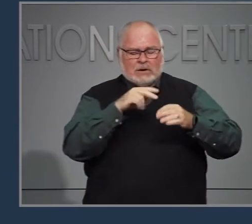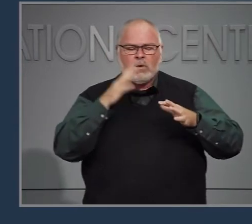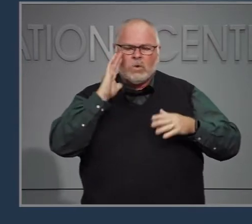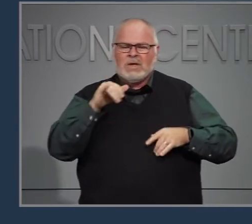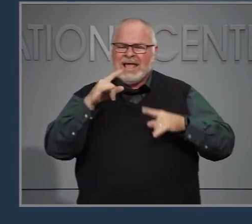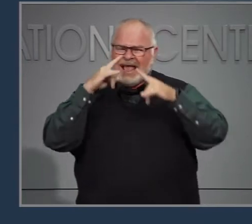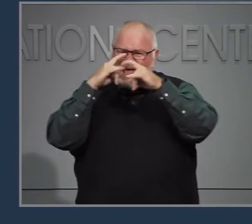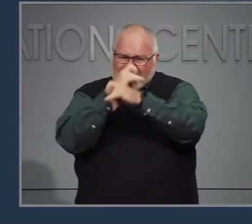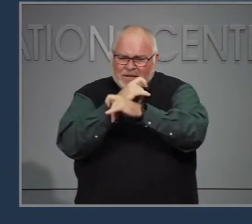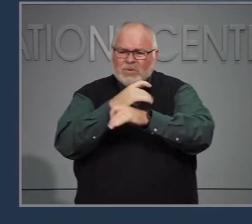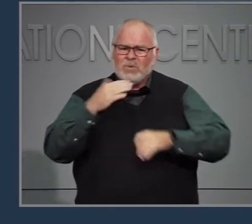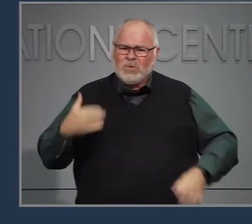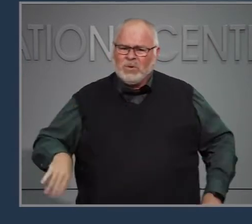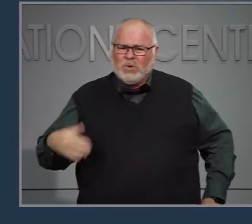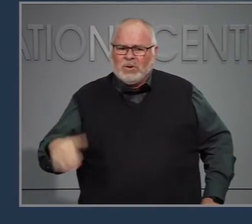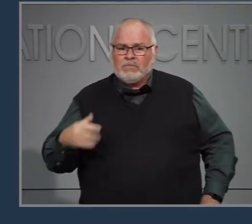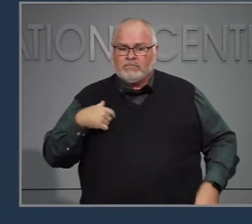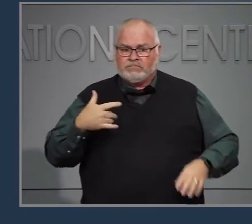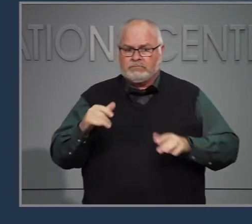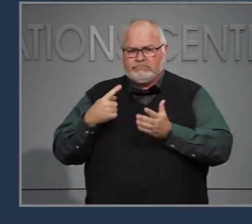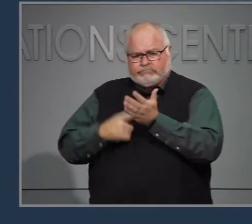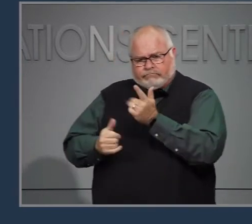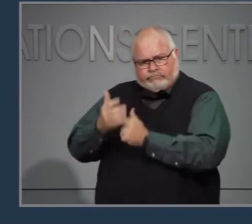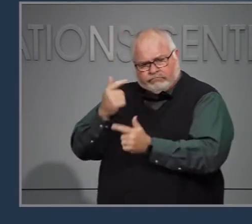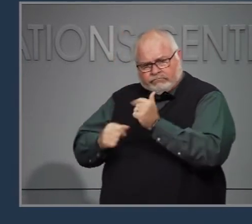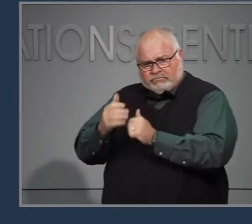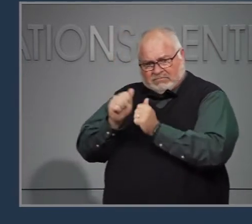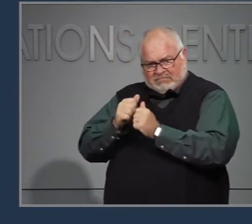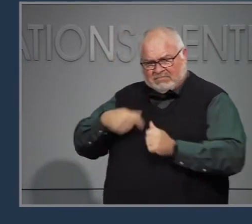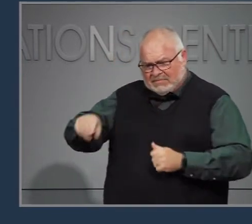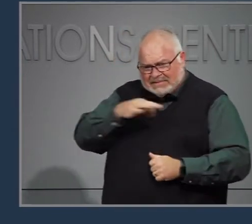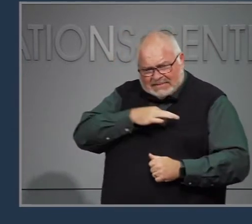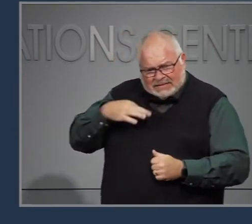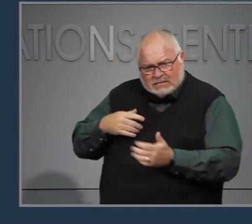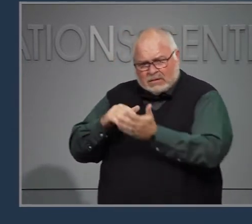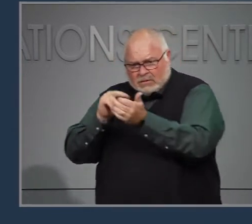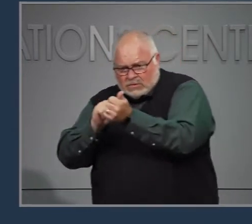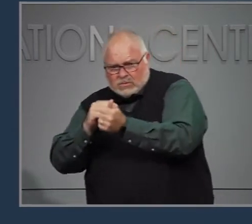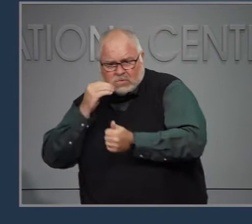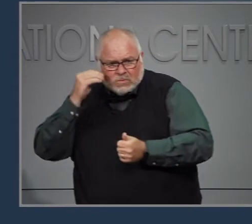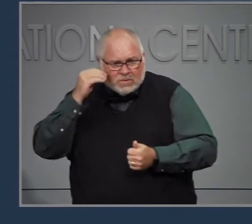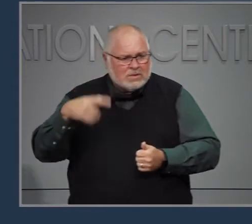AFTER CONSULTATION WITH FACILITIES AND STAFF SCIENTIFIC AND MEDICAL EXPERTS WE